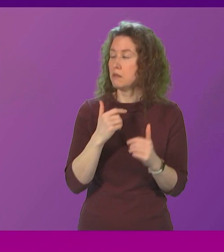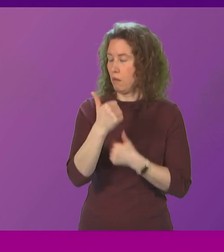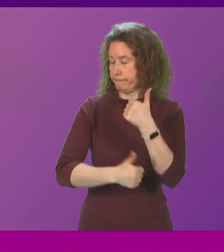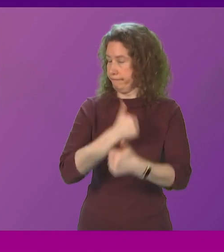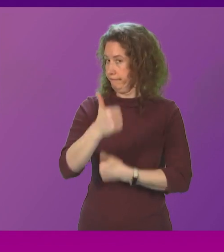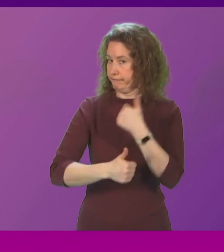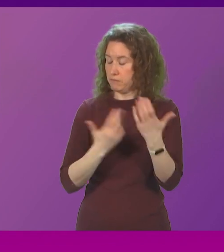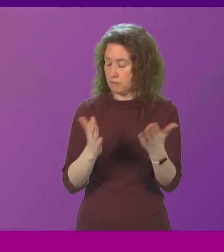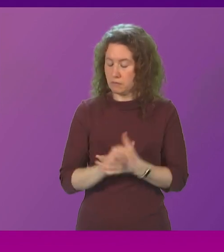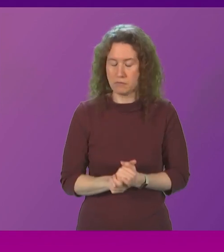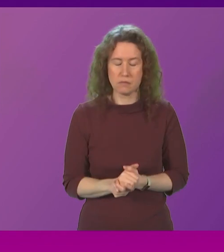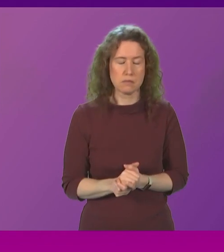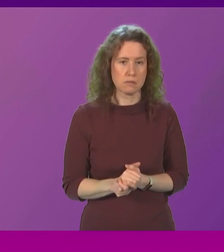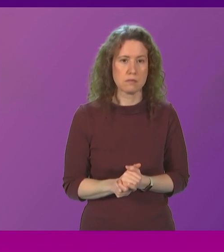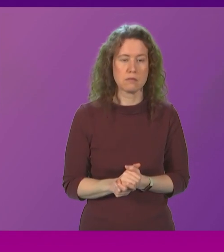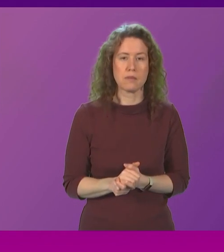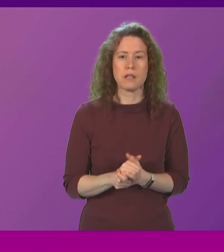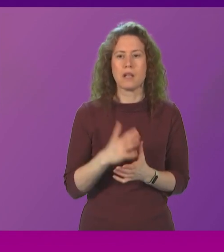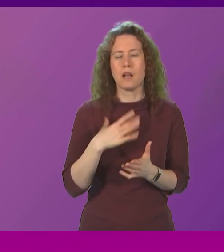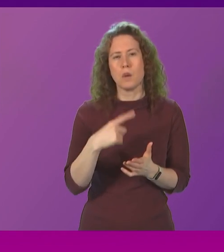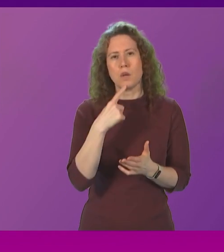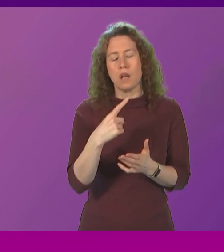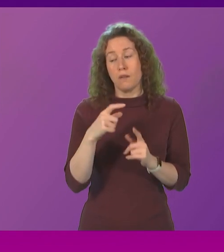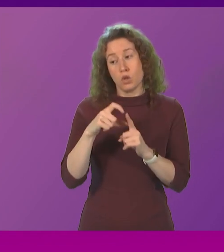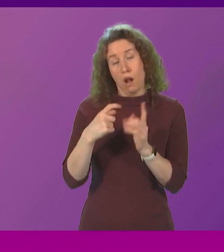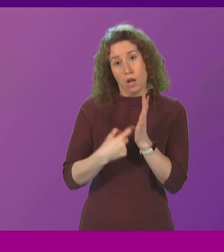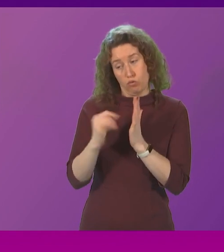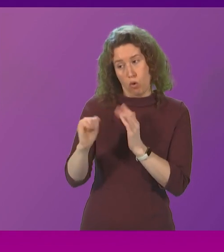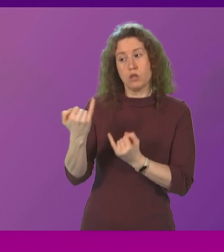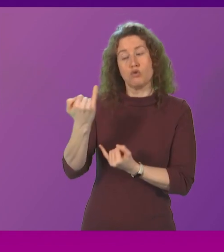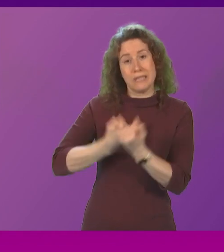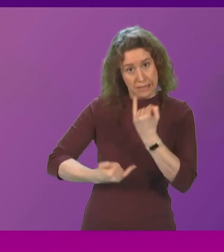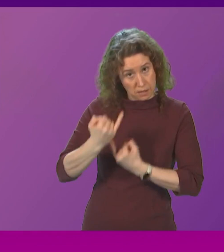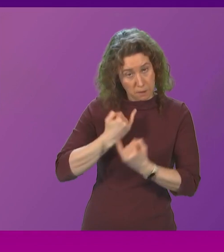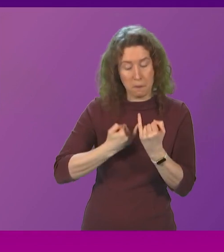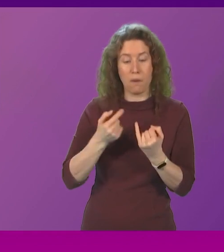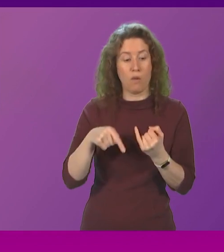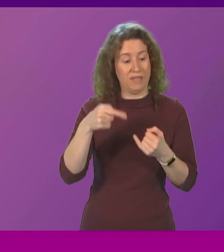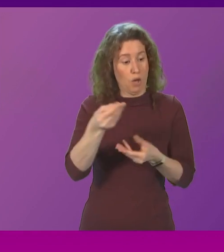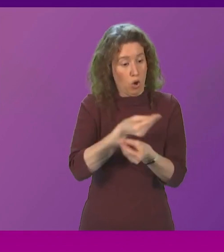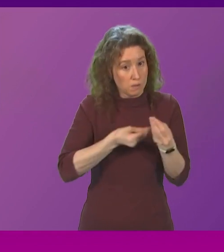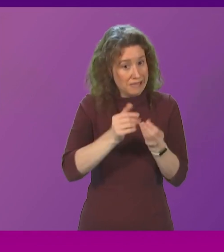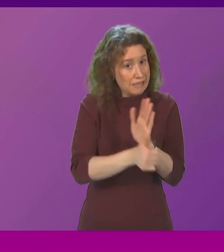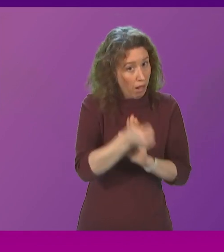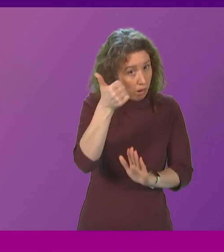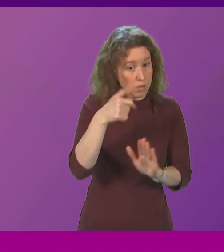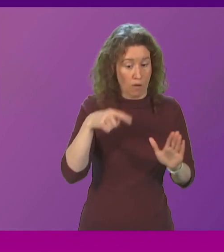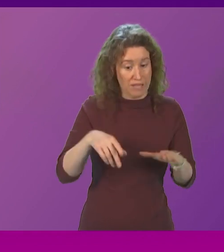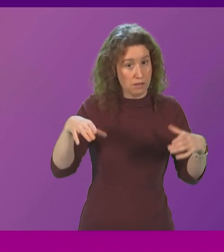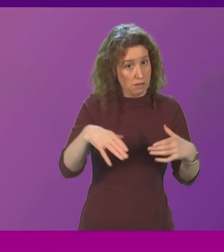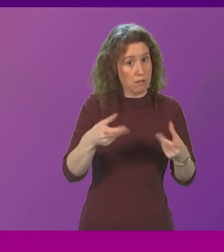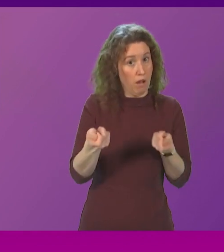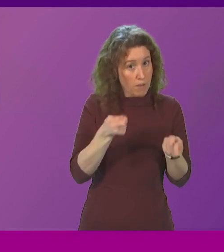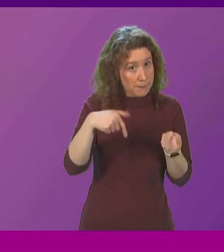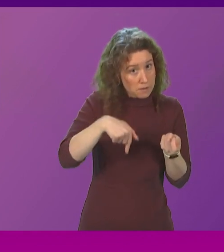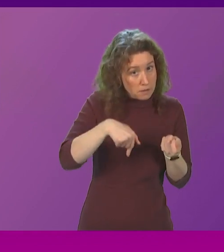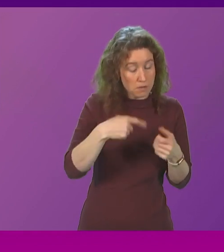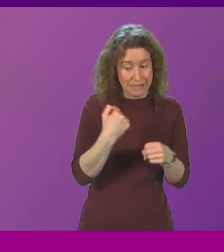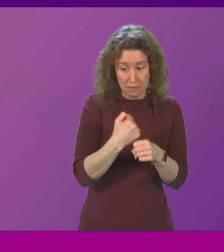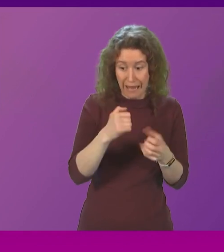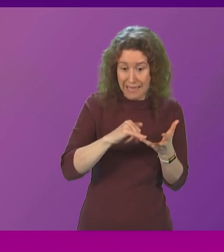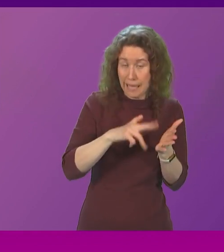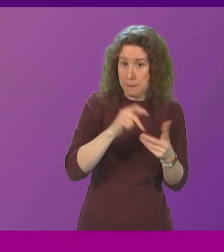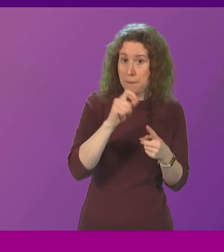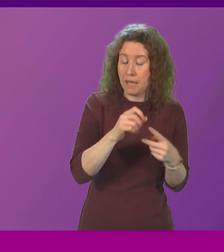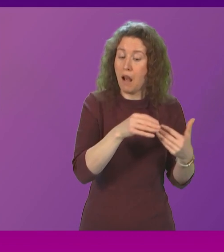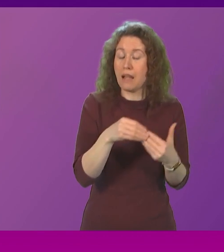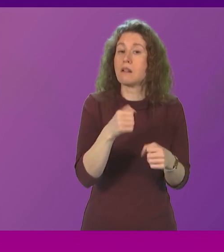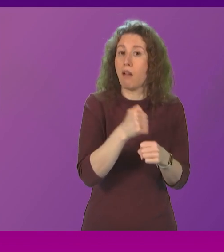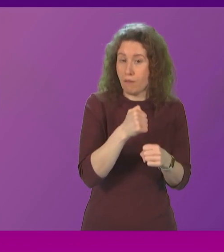On Douglas Ross’s criticism of the economic literacy of this SNP-led Government, I remind